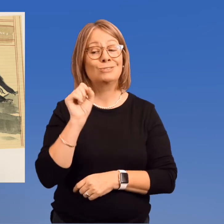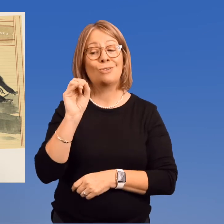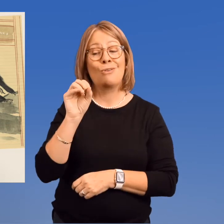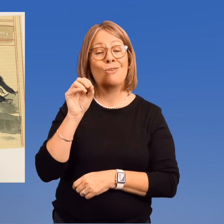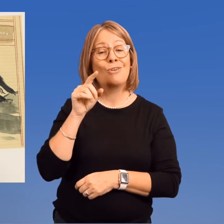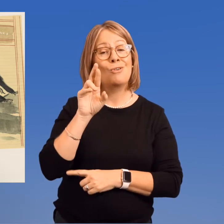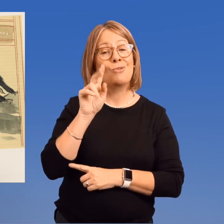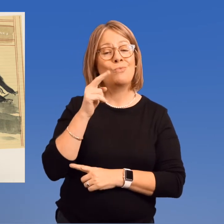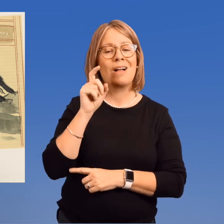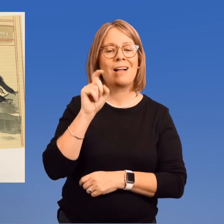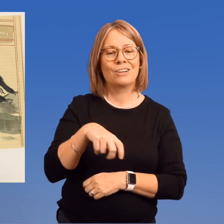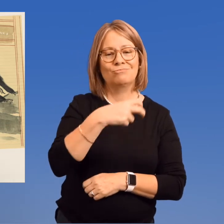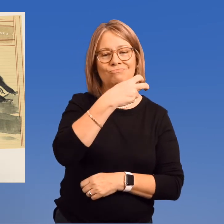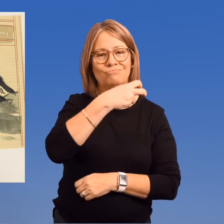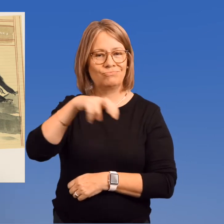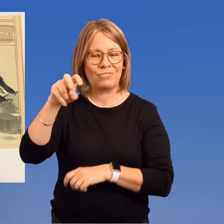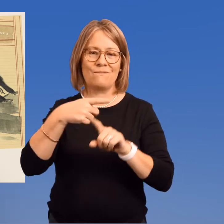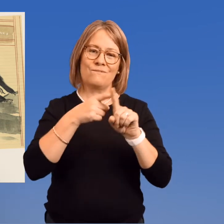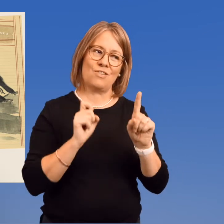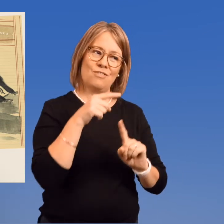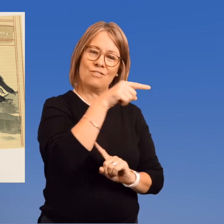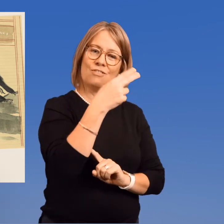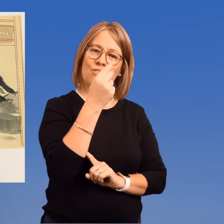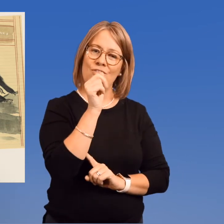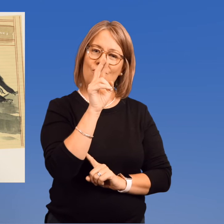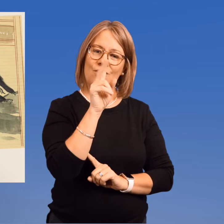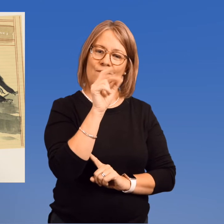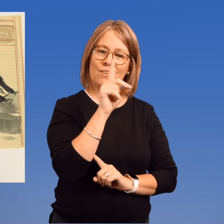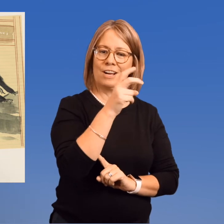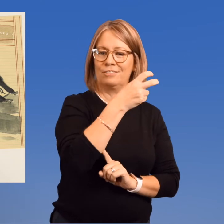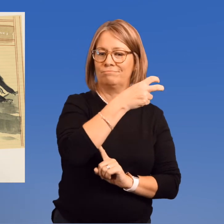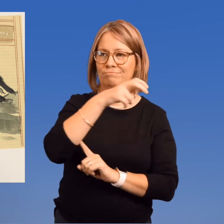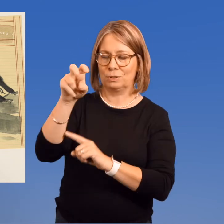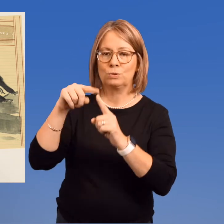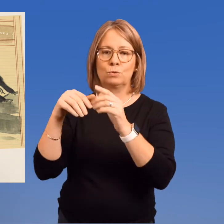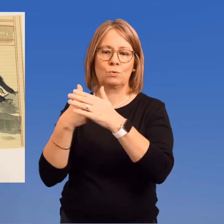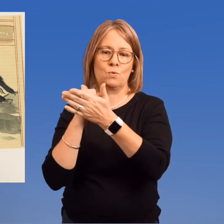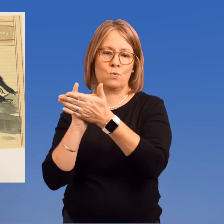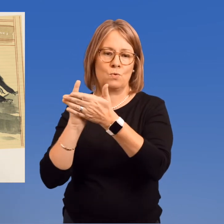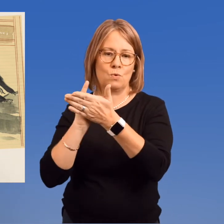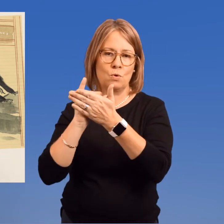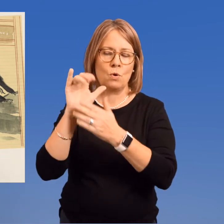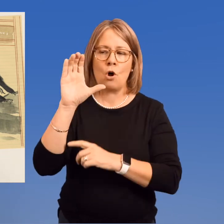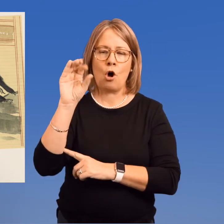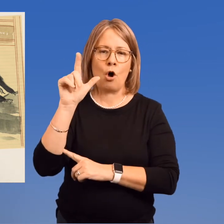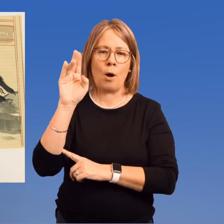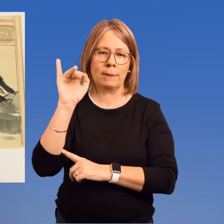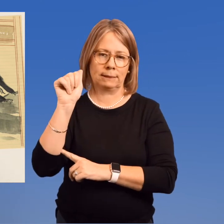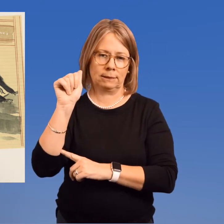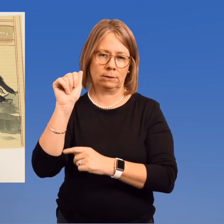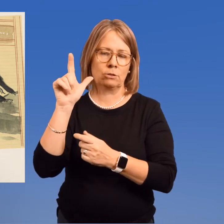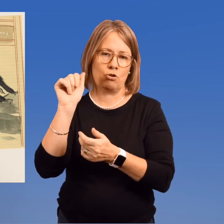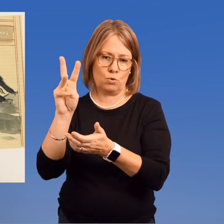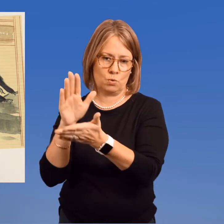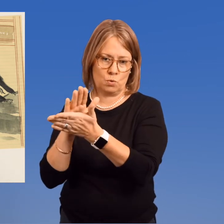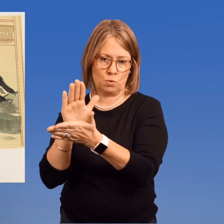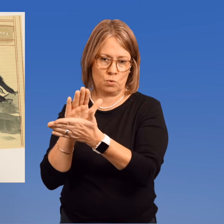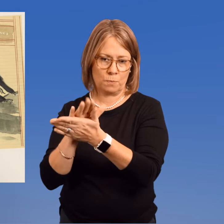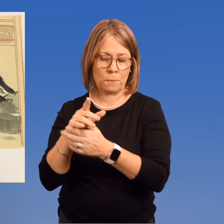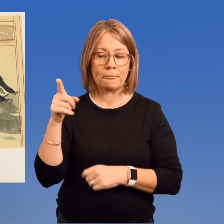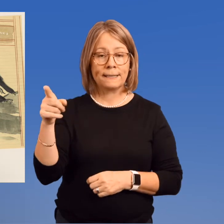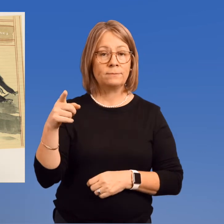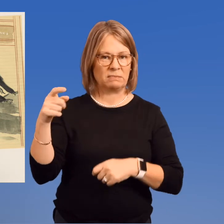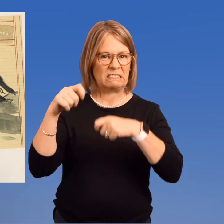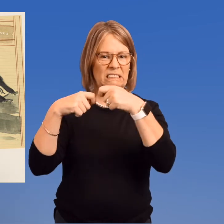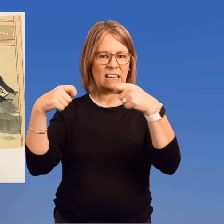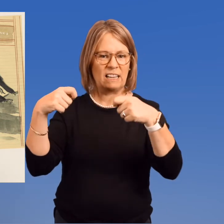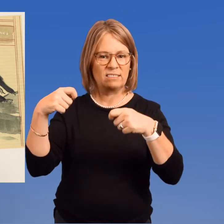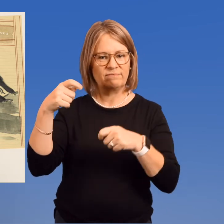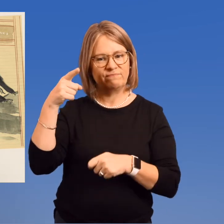so Ruth transferred from Harvard Law School to New York's Columbia Law School and tied